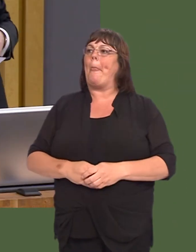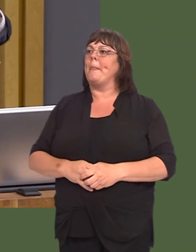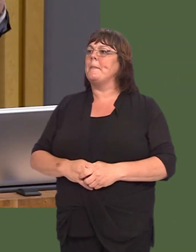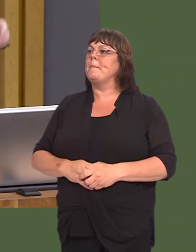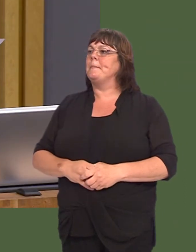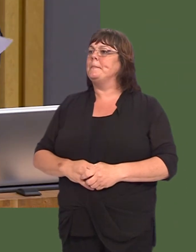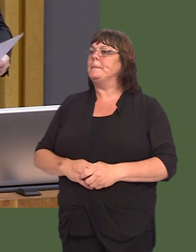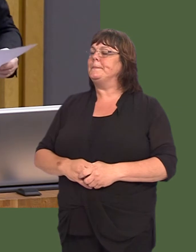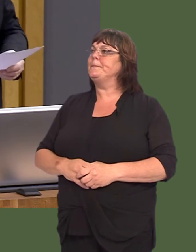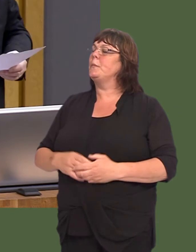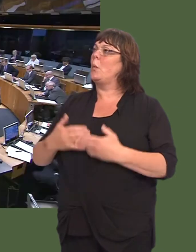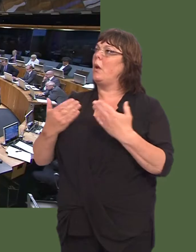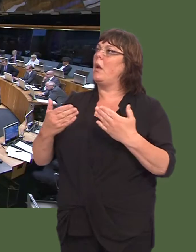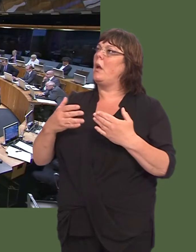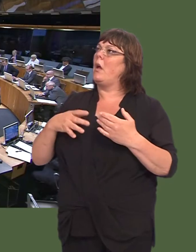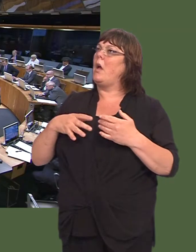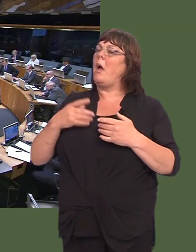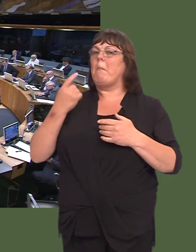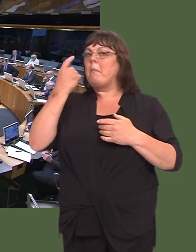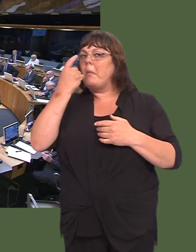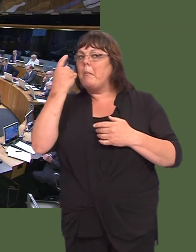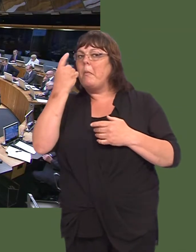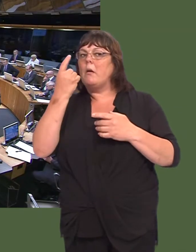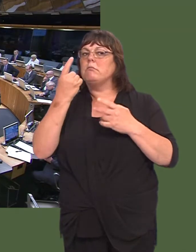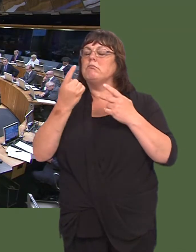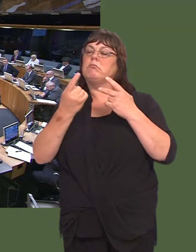My further question is more about the wider armed forces community.